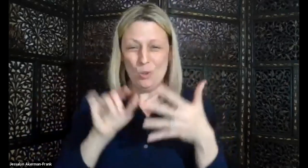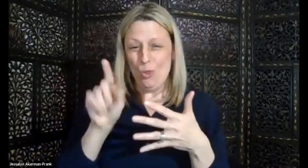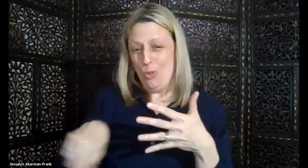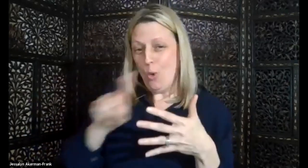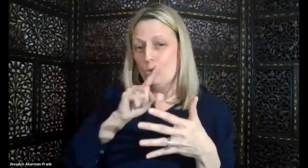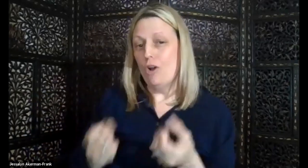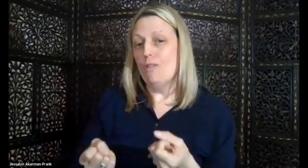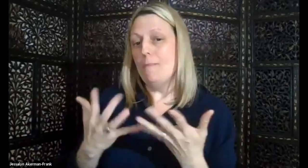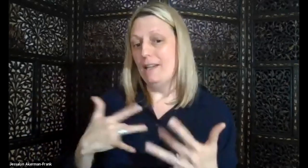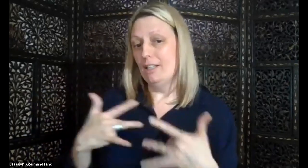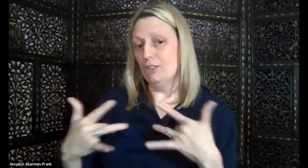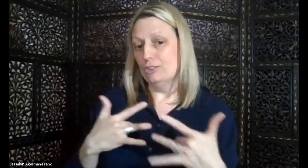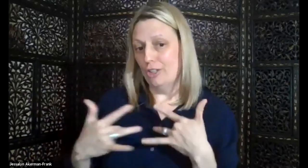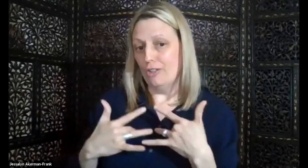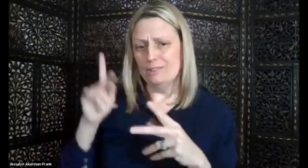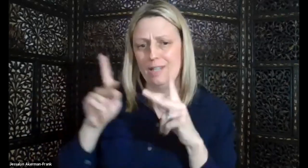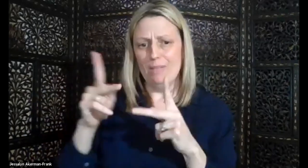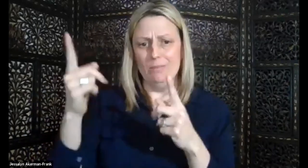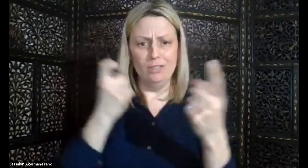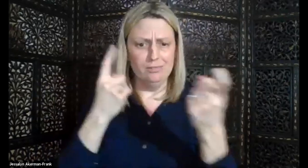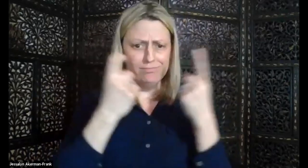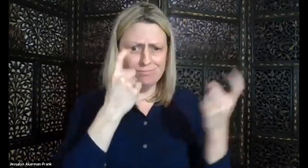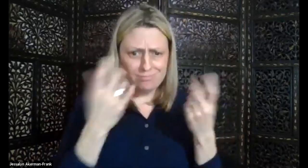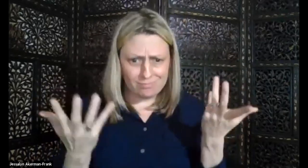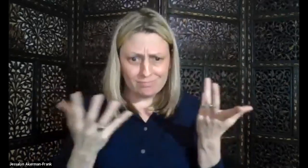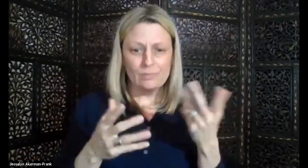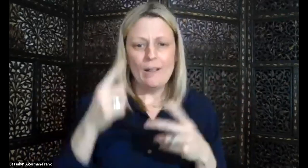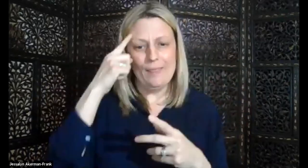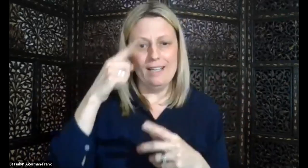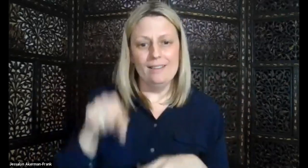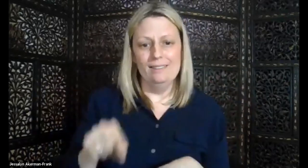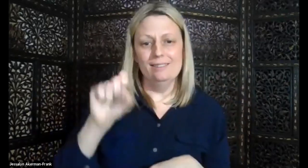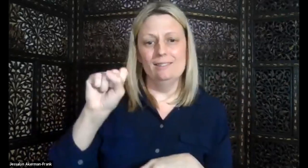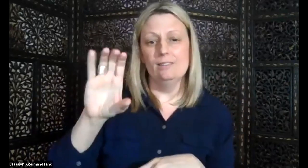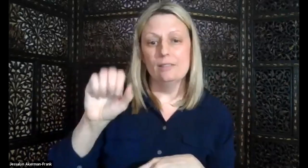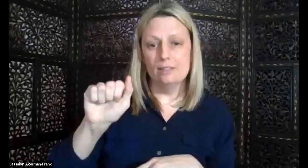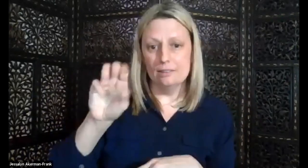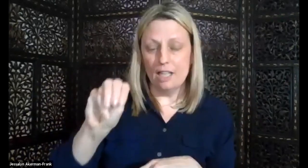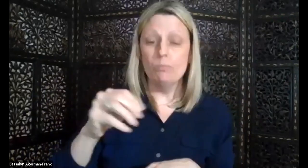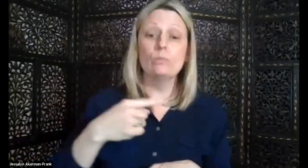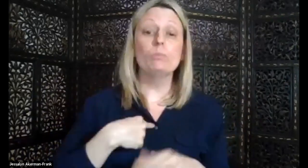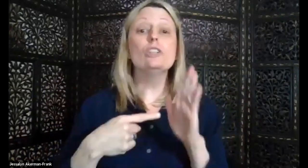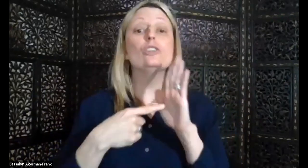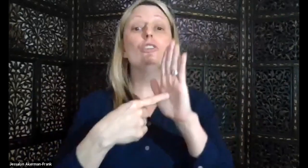for private information, your social security number. And they do not ask for any purchases